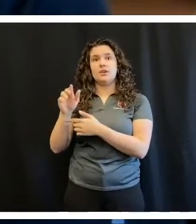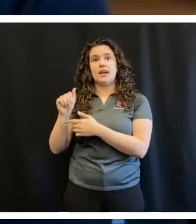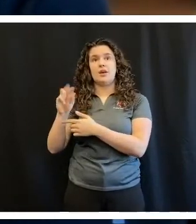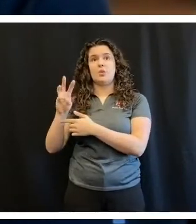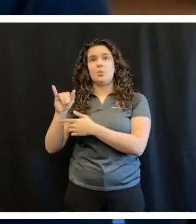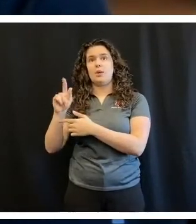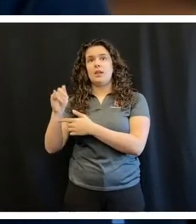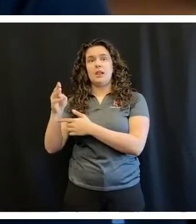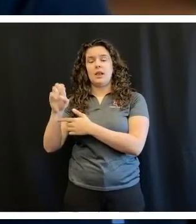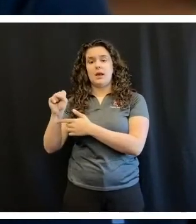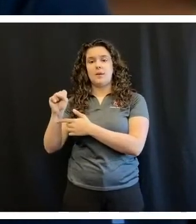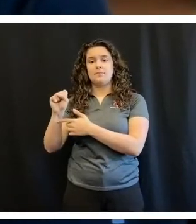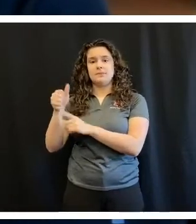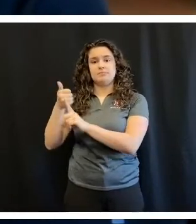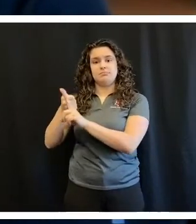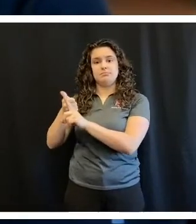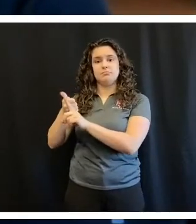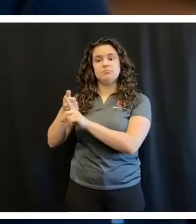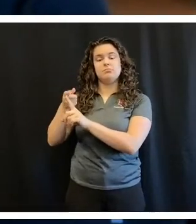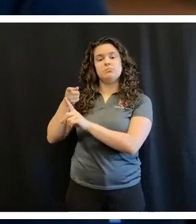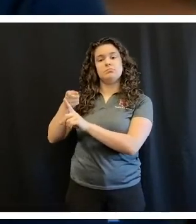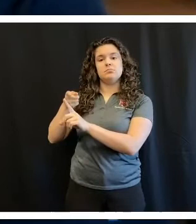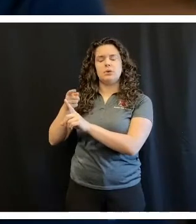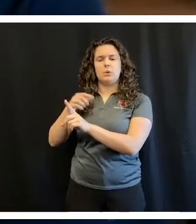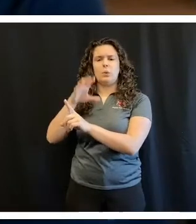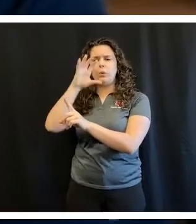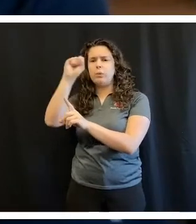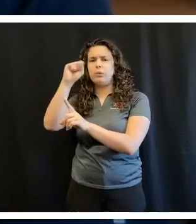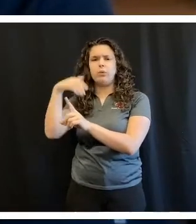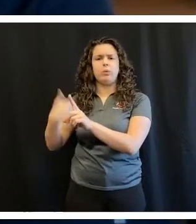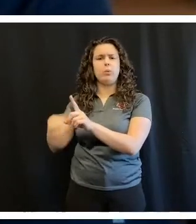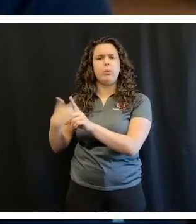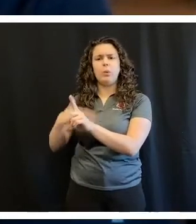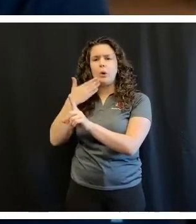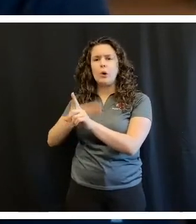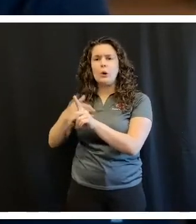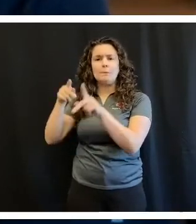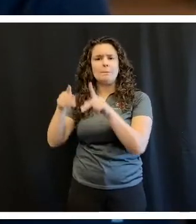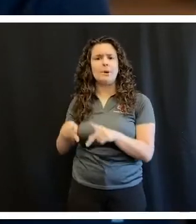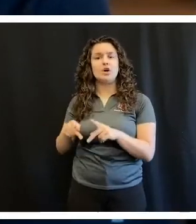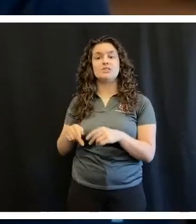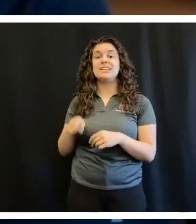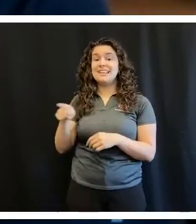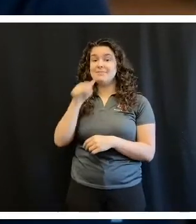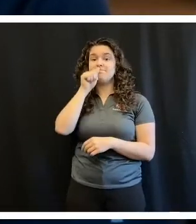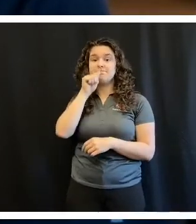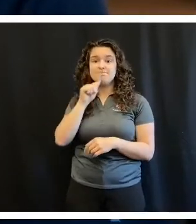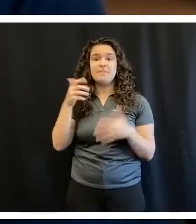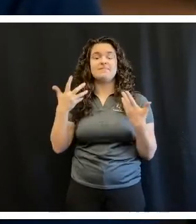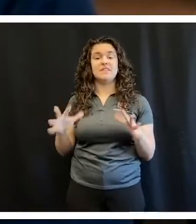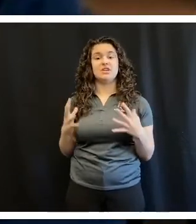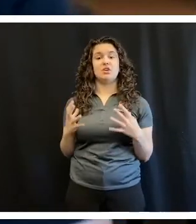who's just an amazing person. A COVID-19 survivor himself, right in the middle of the front lines in one